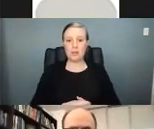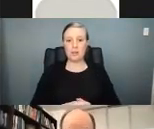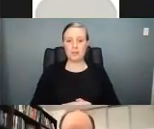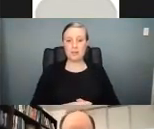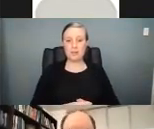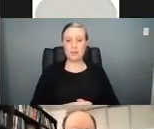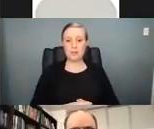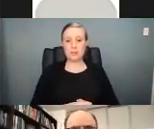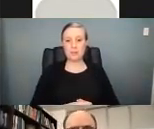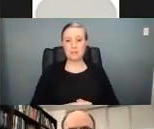a little more detail.